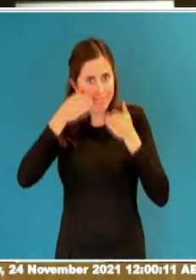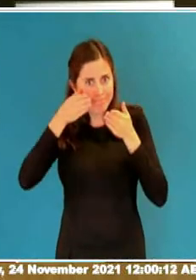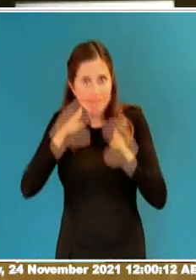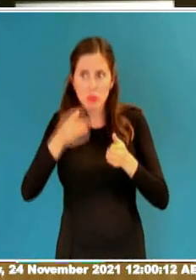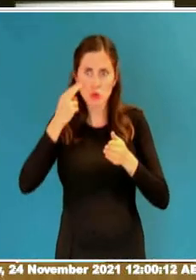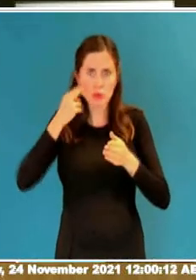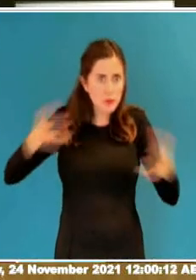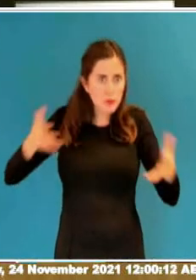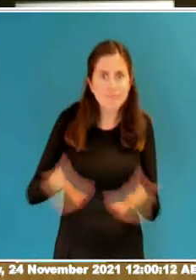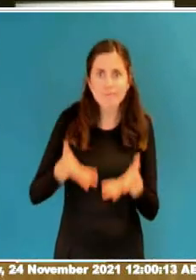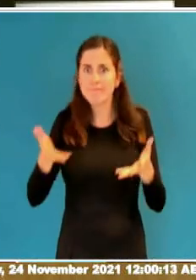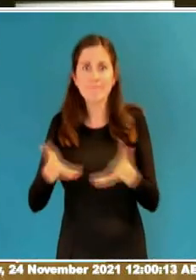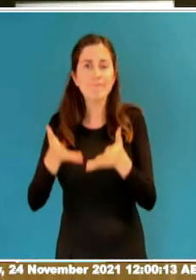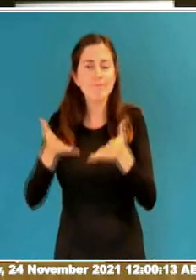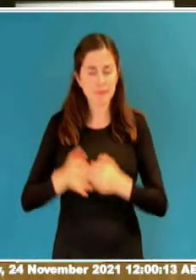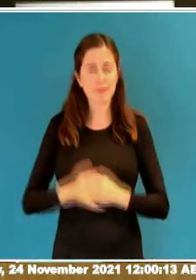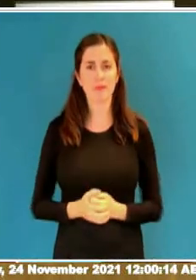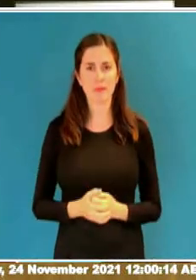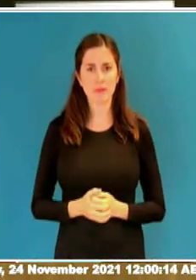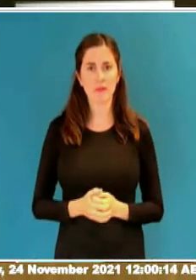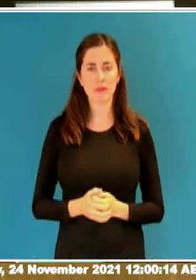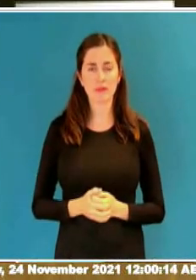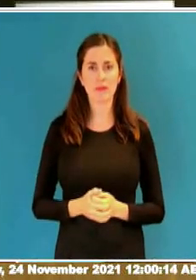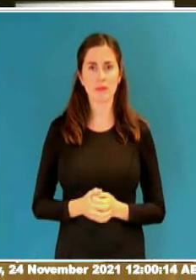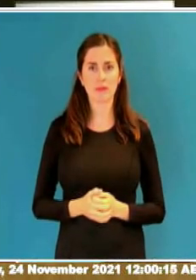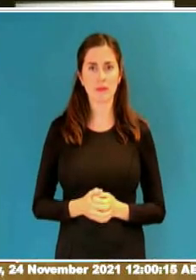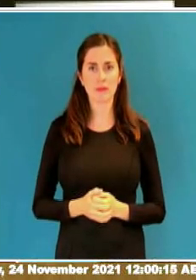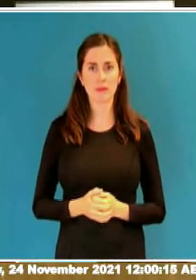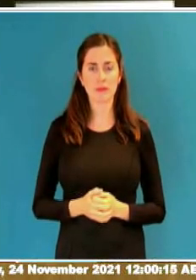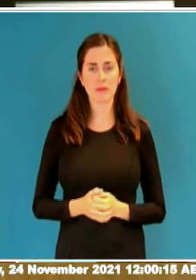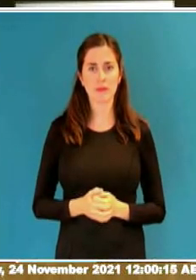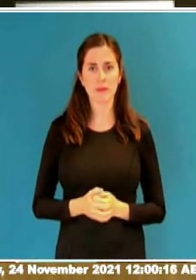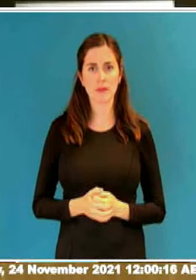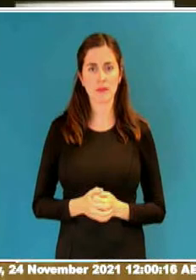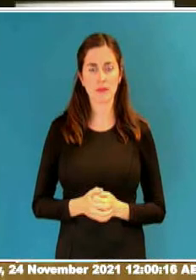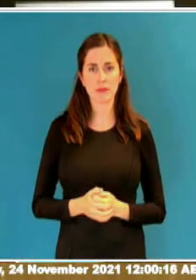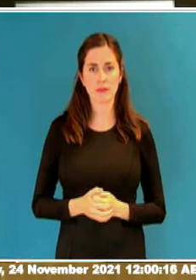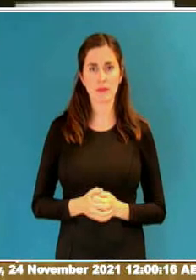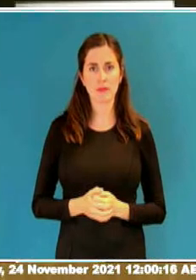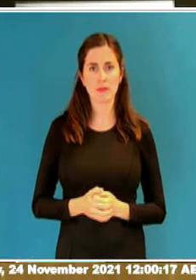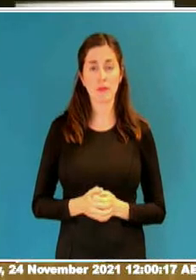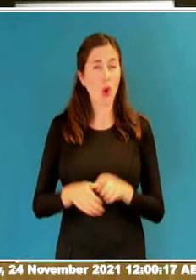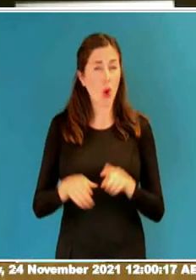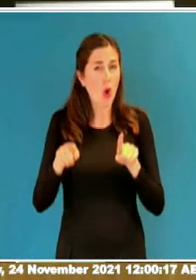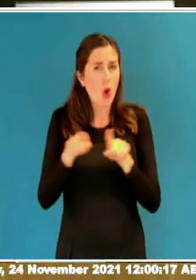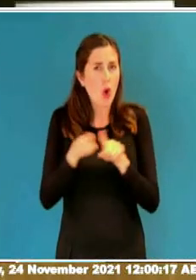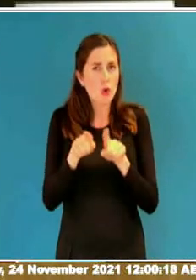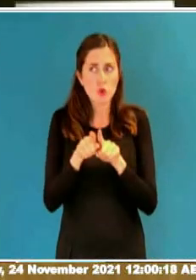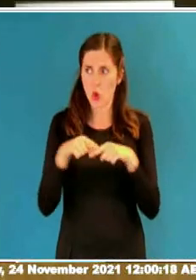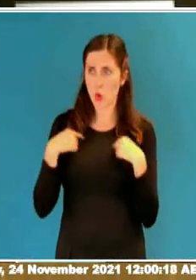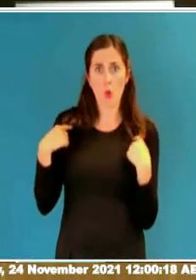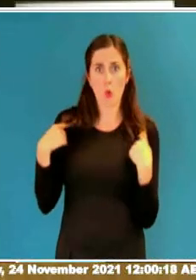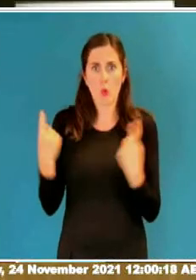that we've put a concerted effort into communicating the importance of people